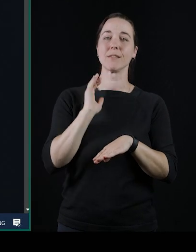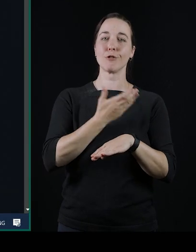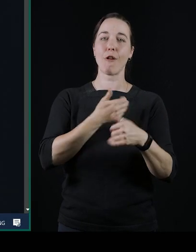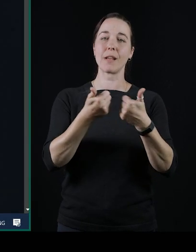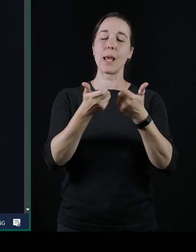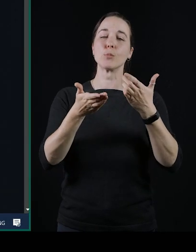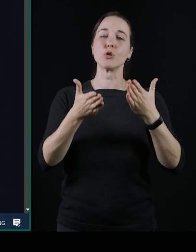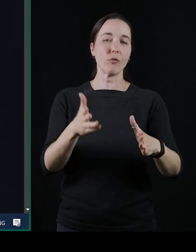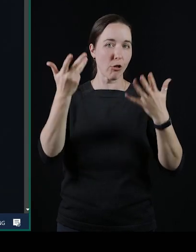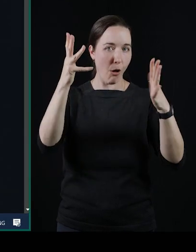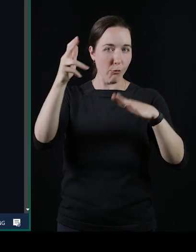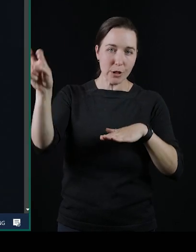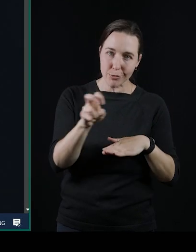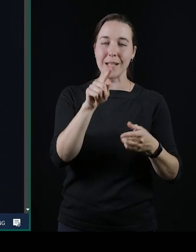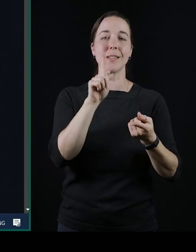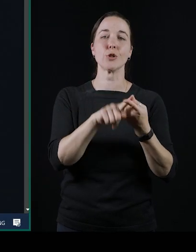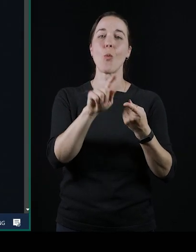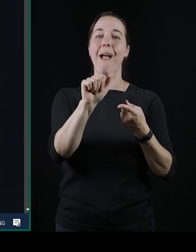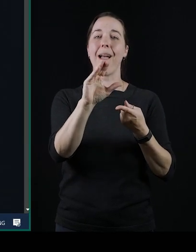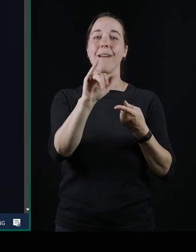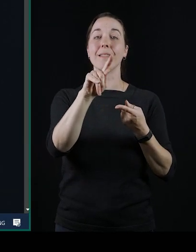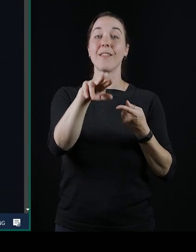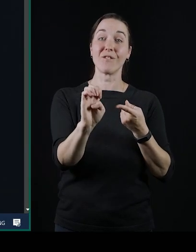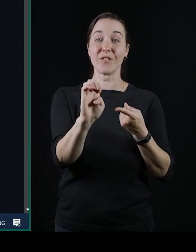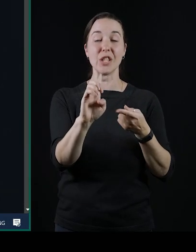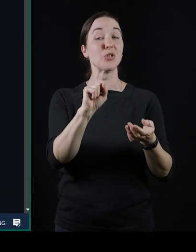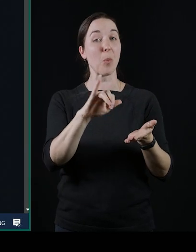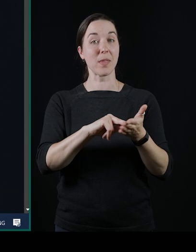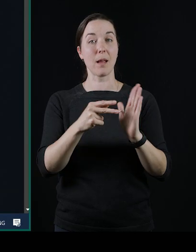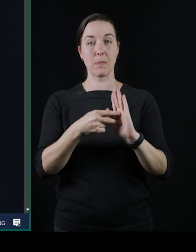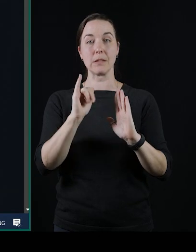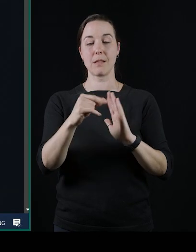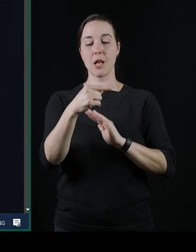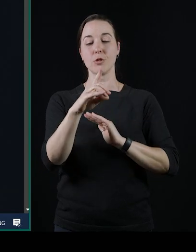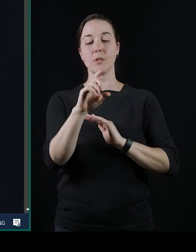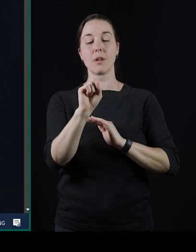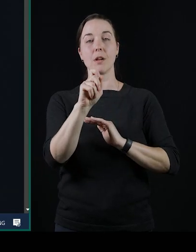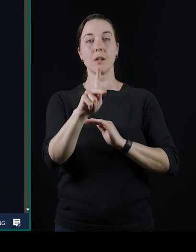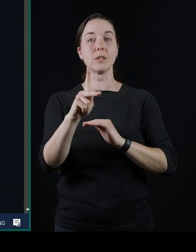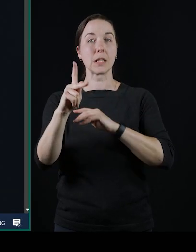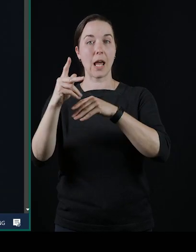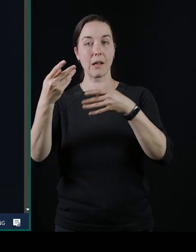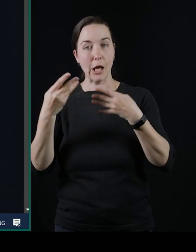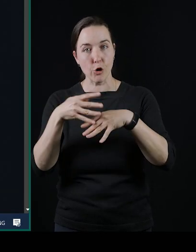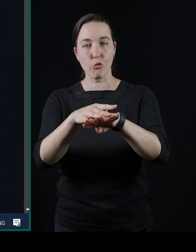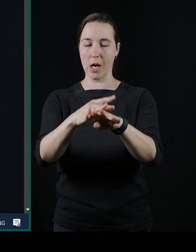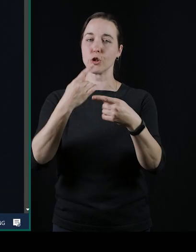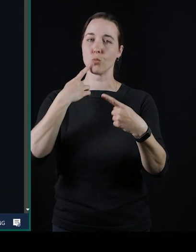that our game server has transitioned to active, like this means that this GSDK integration works correctly.